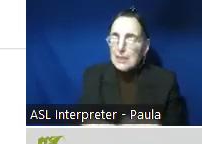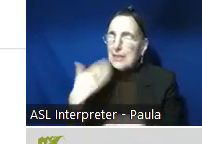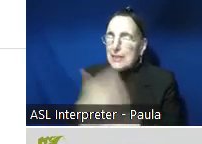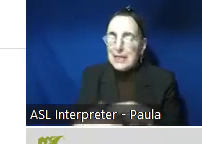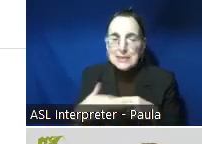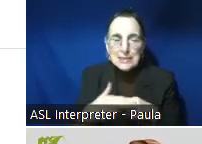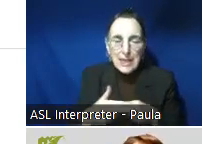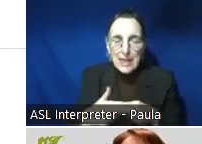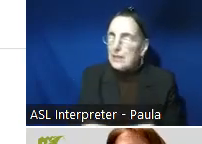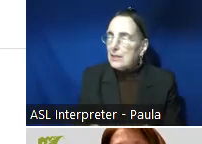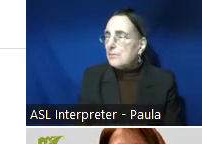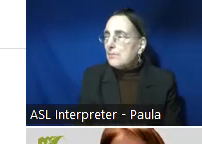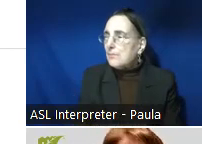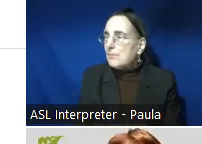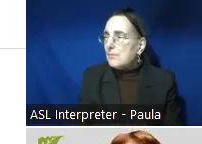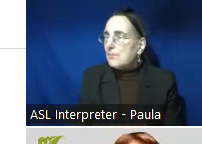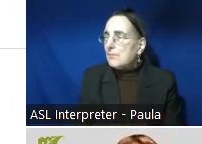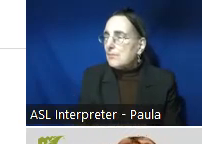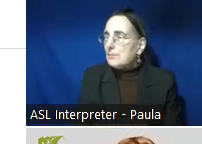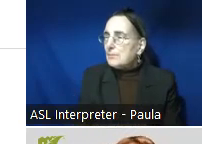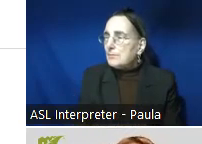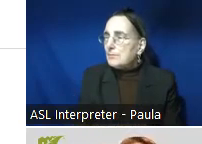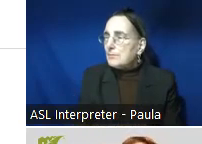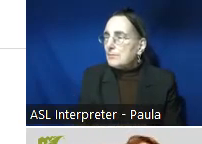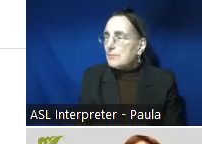I want to say that we have done this for both MCOs around the country,